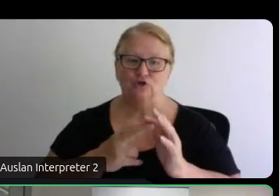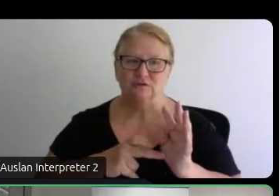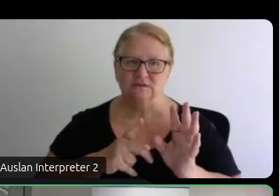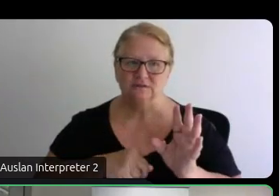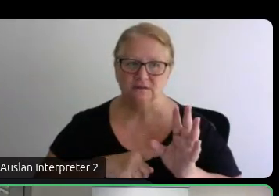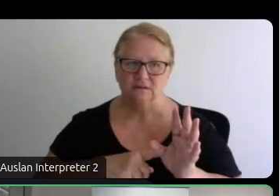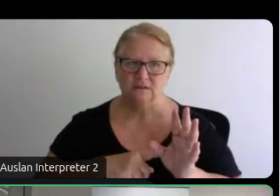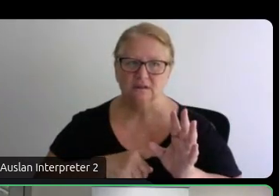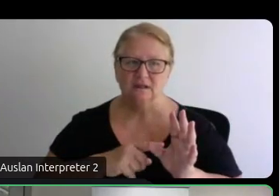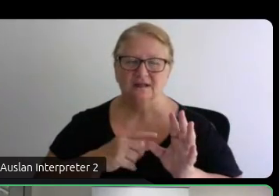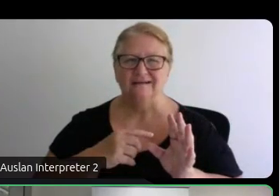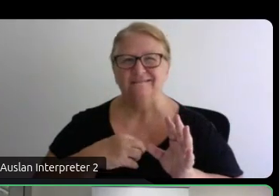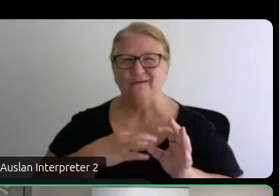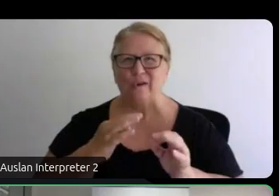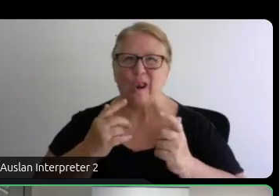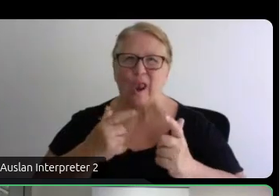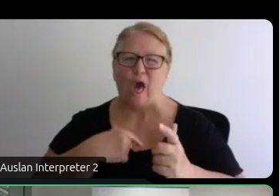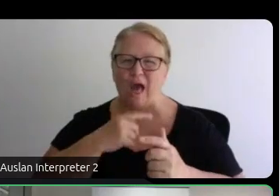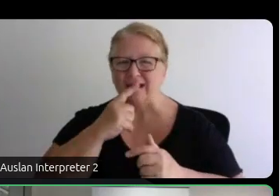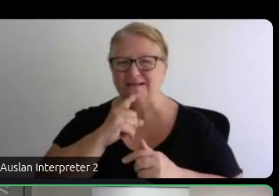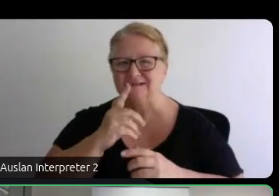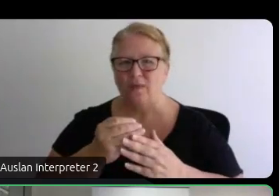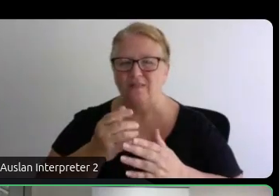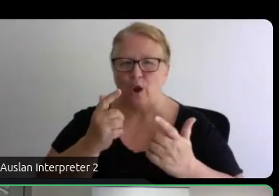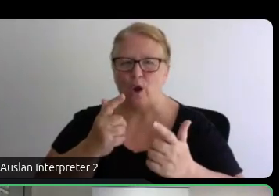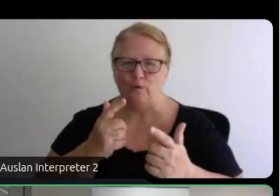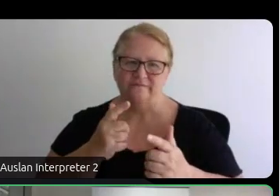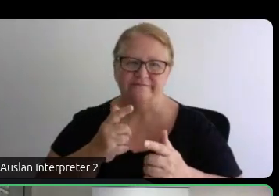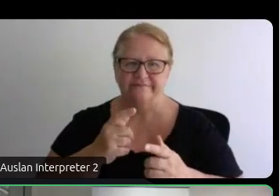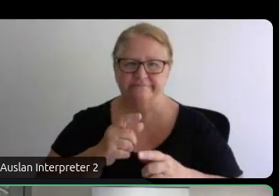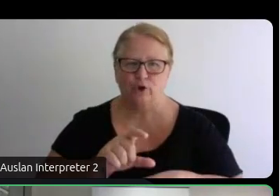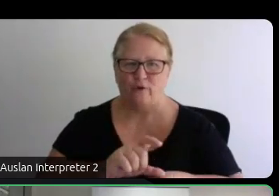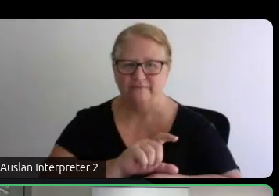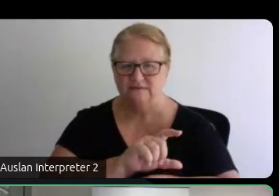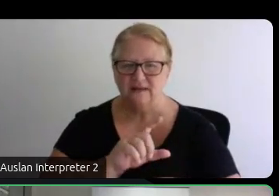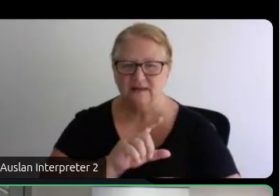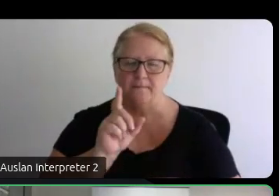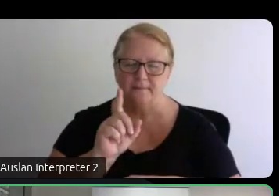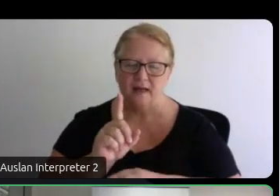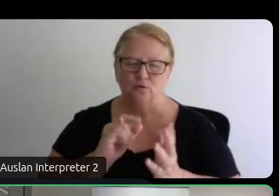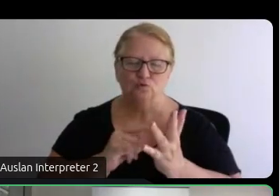say with confidence because it's not been much provided but so far what the agency is saying